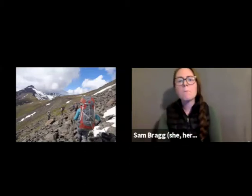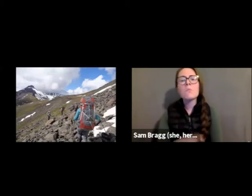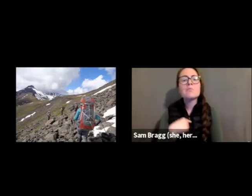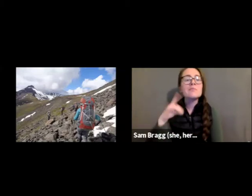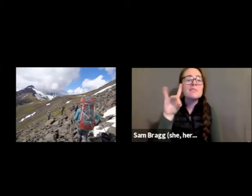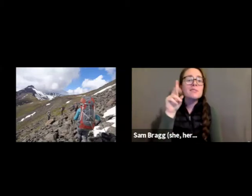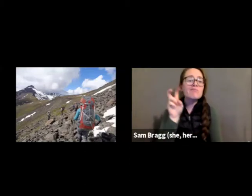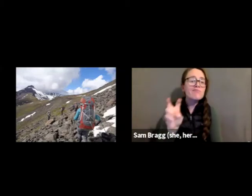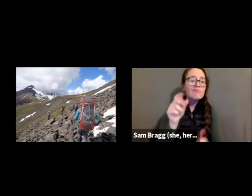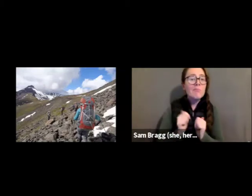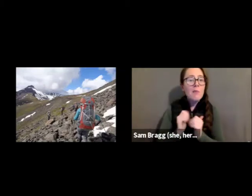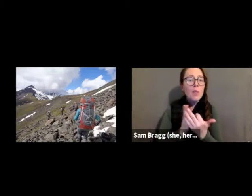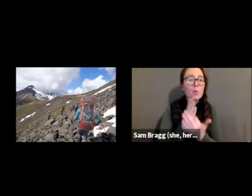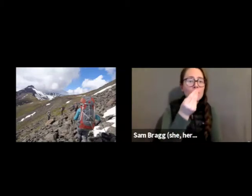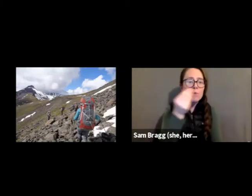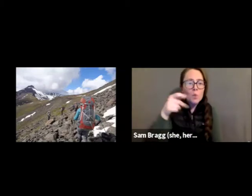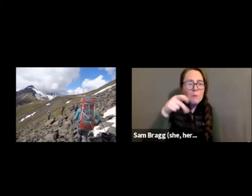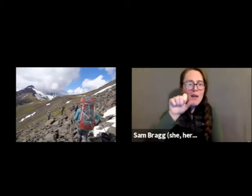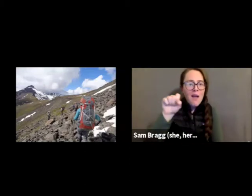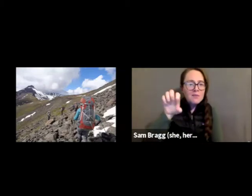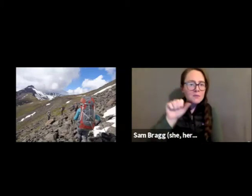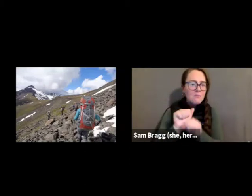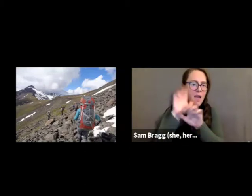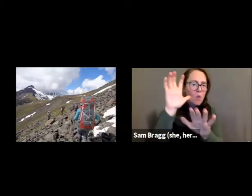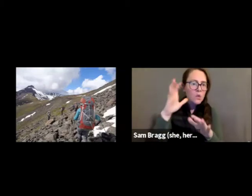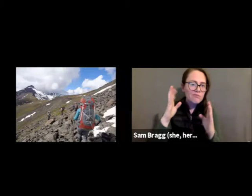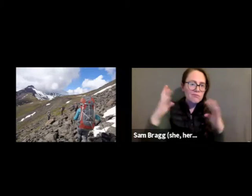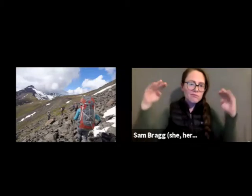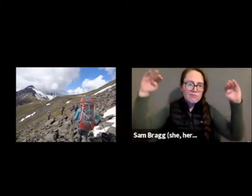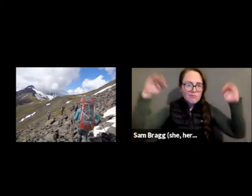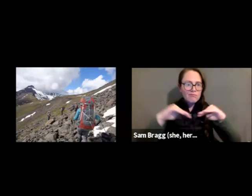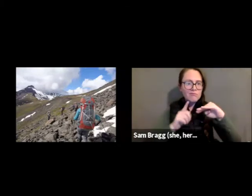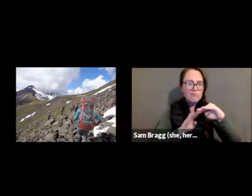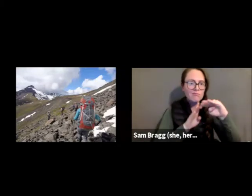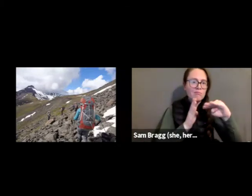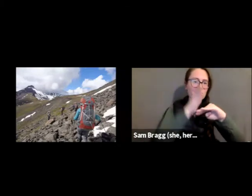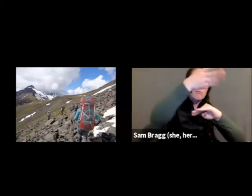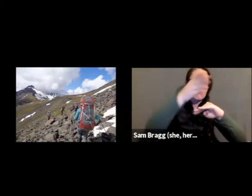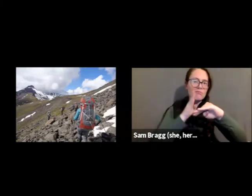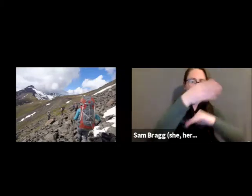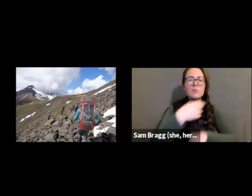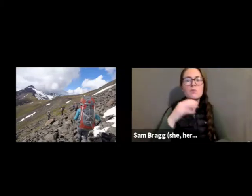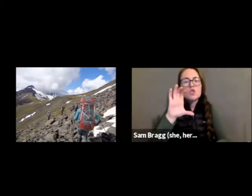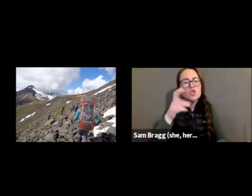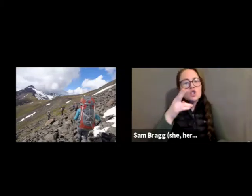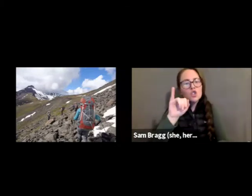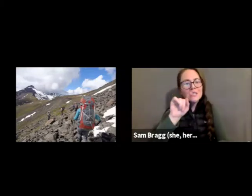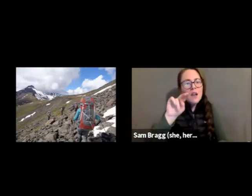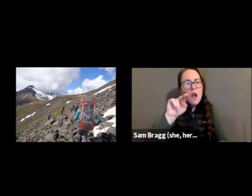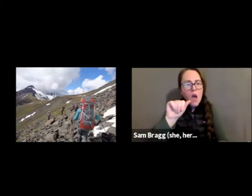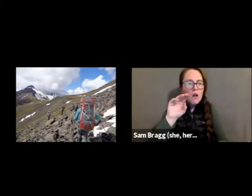We did mostly off trail traversing but there was also some ATV trails. We went over mountain passes